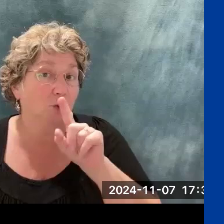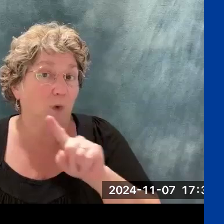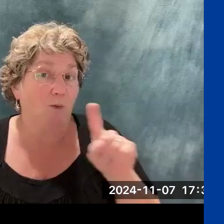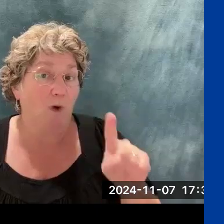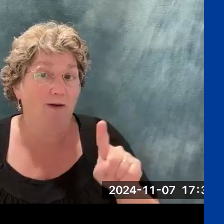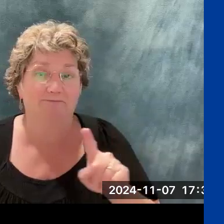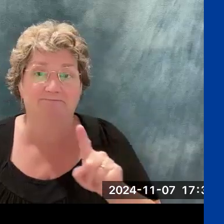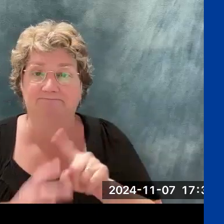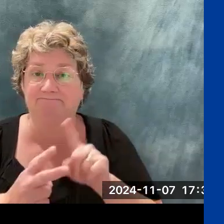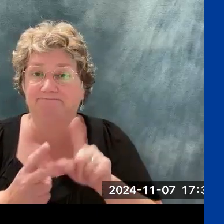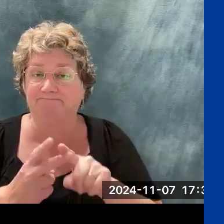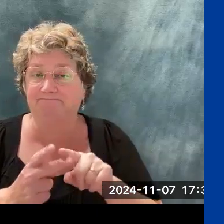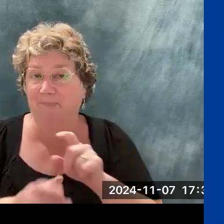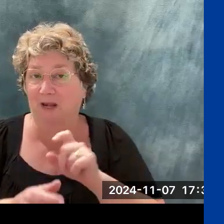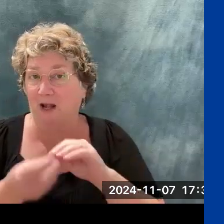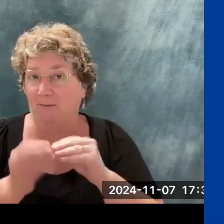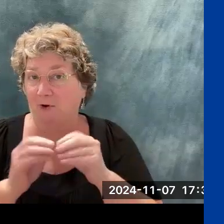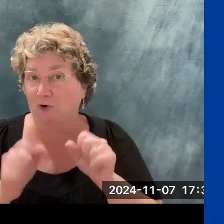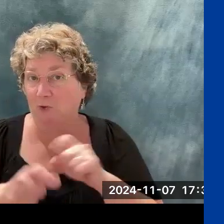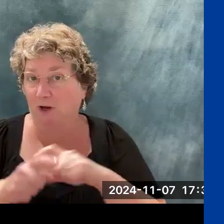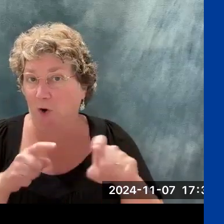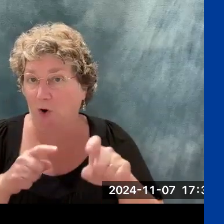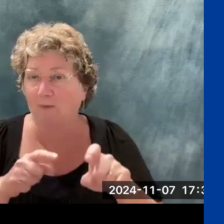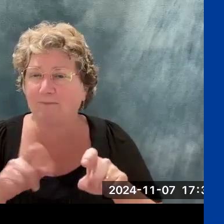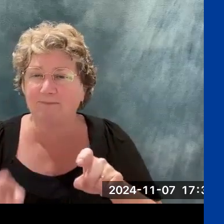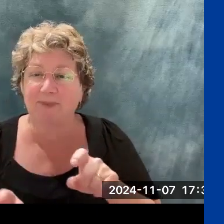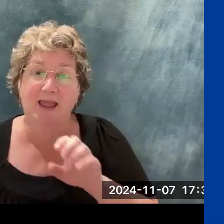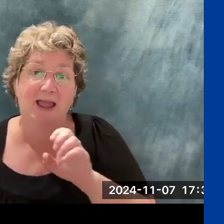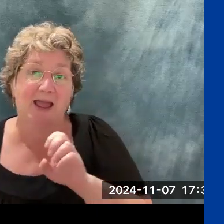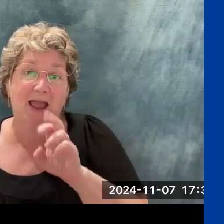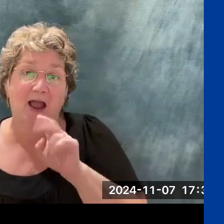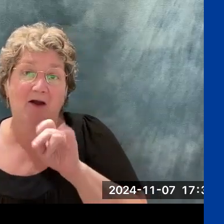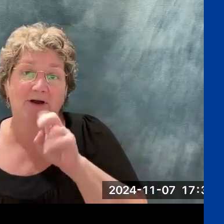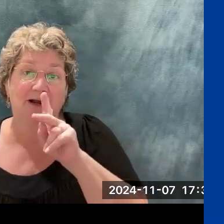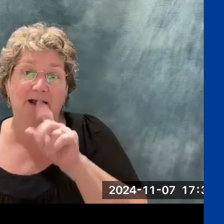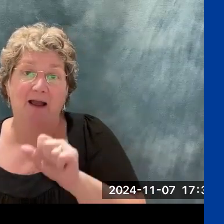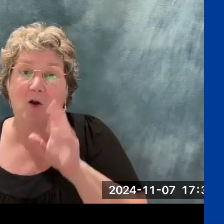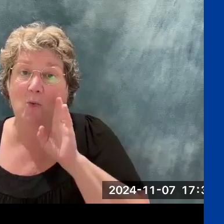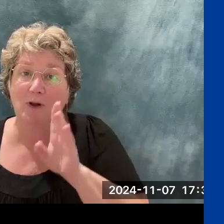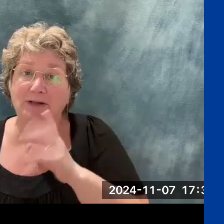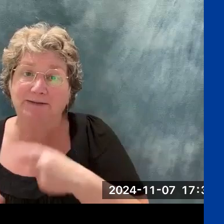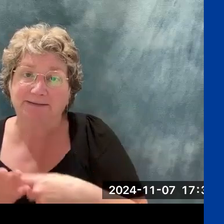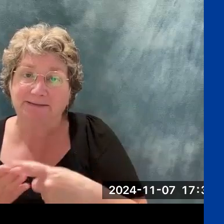the adults, but with the youth, if you are looking for someone to contact, you can call